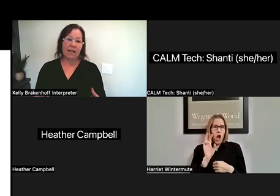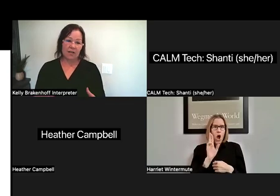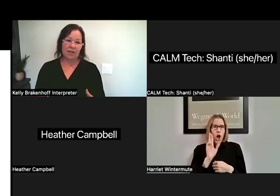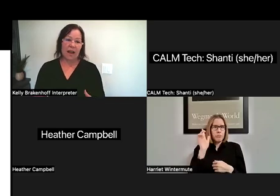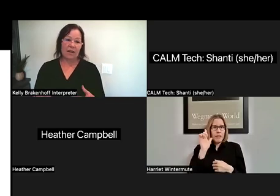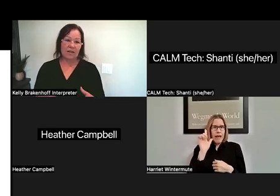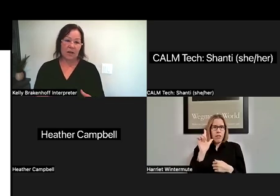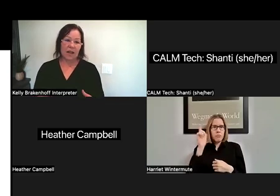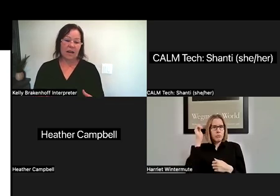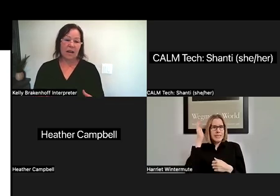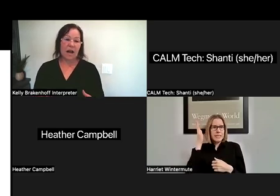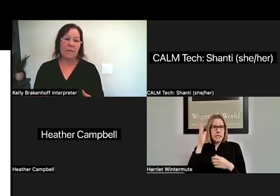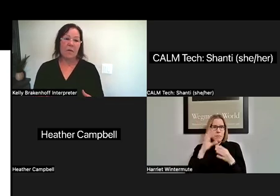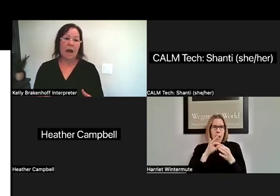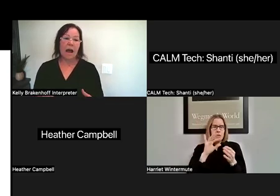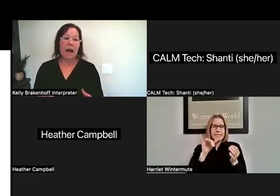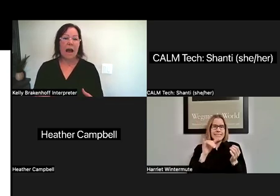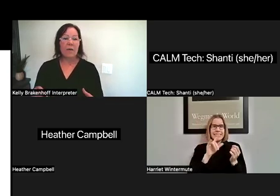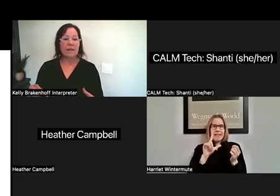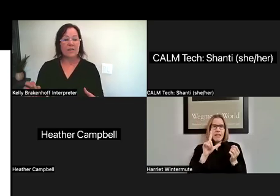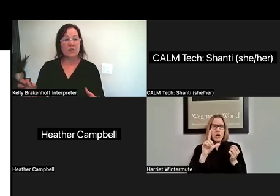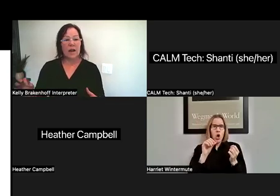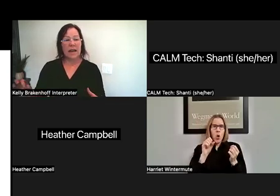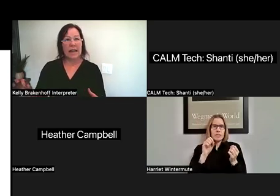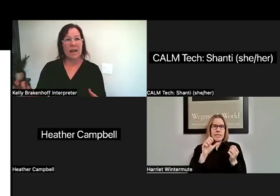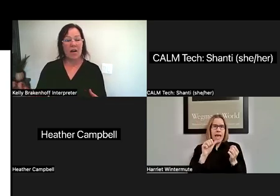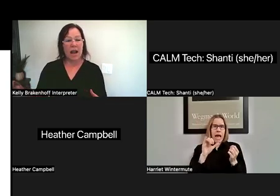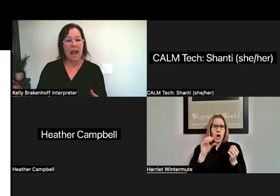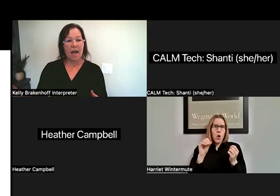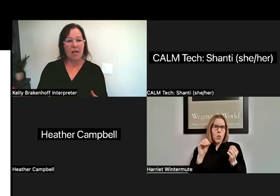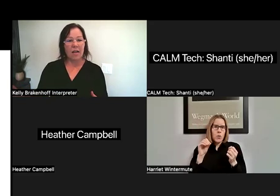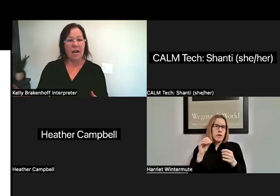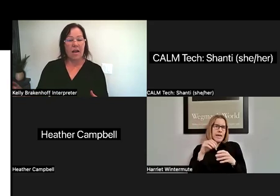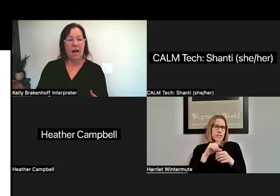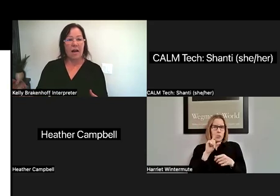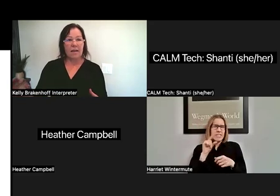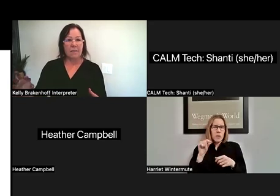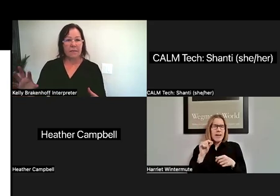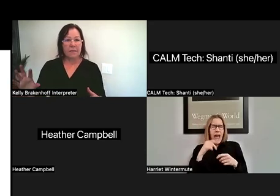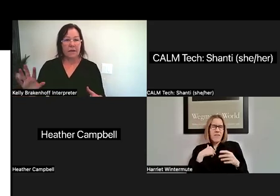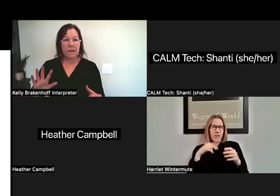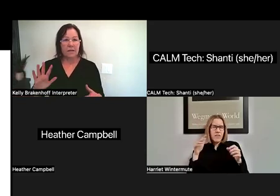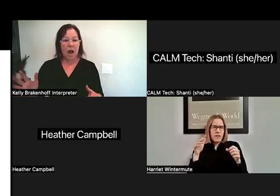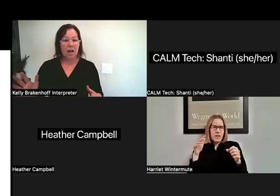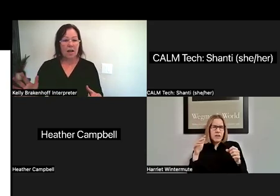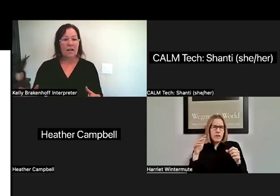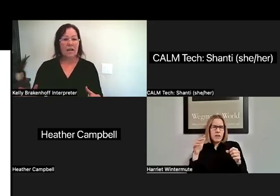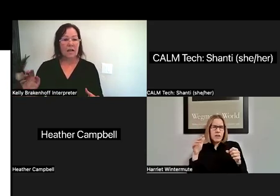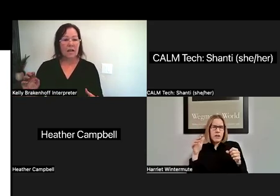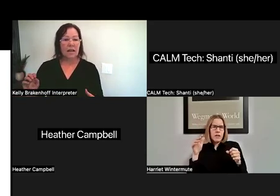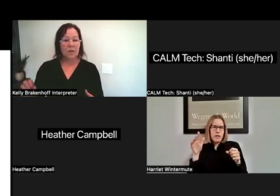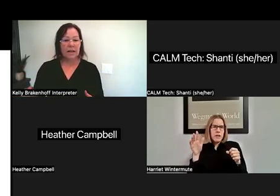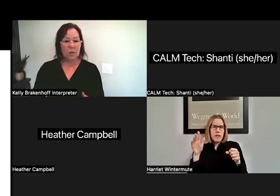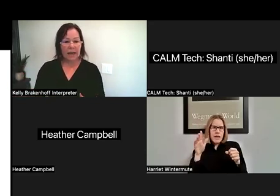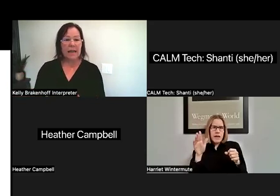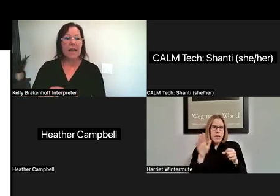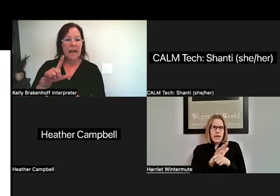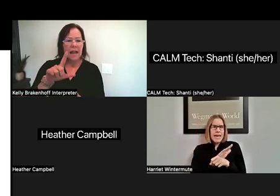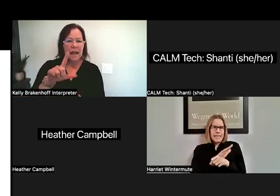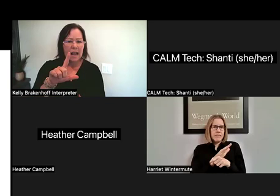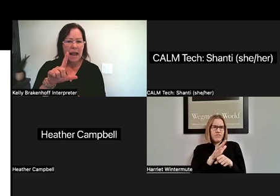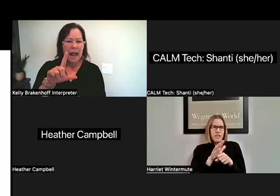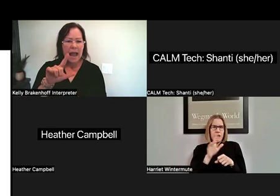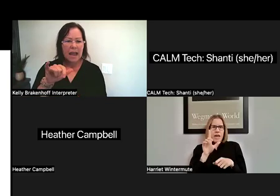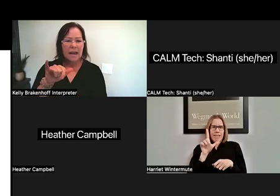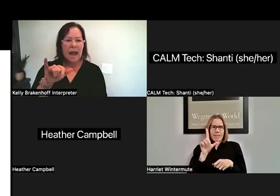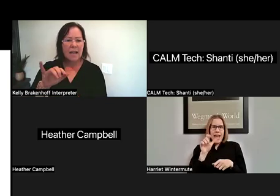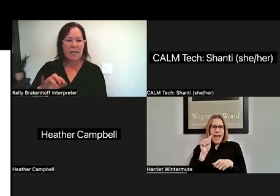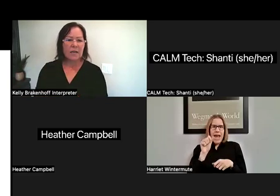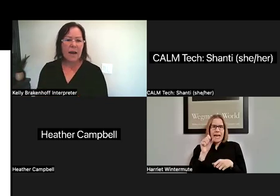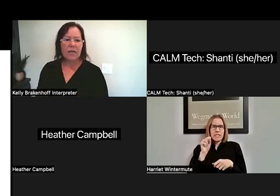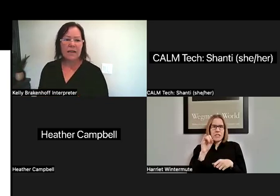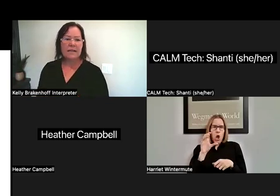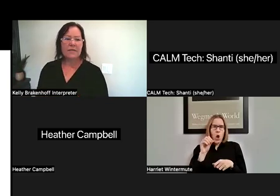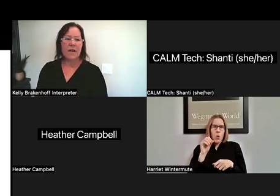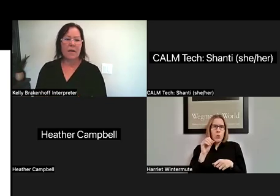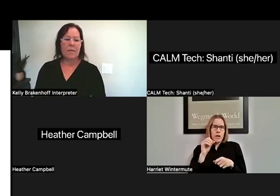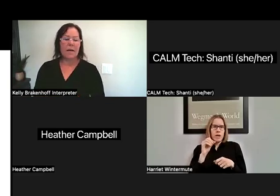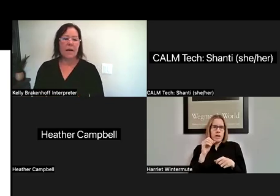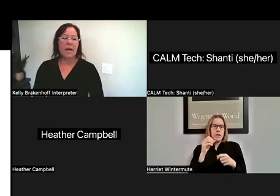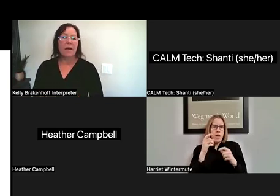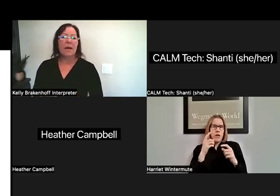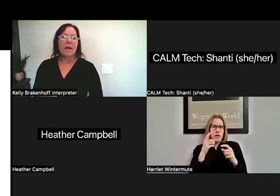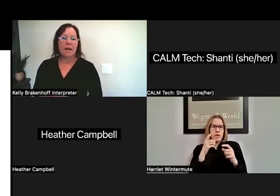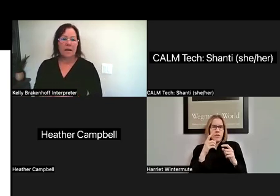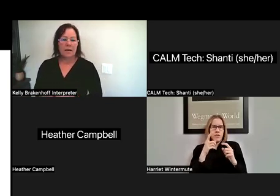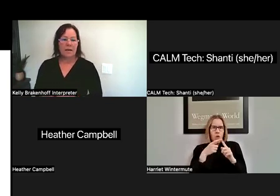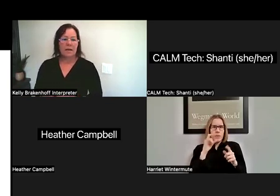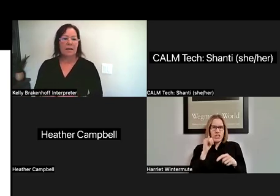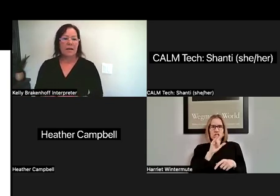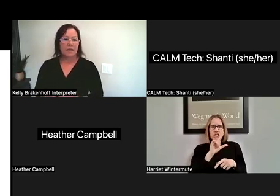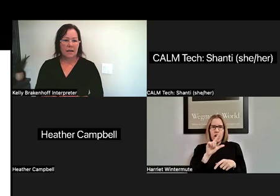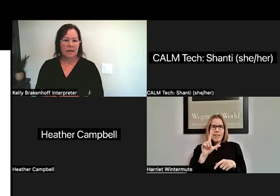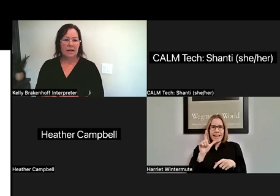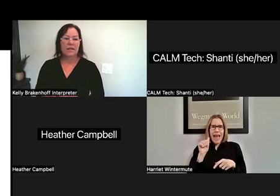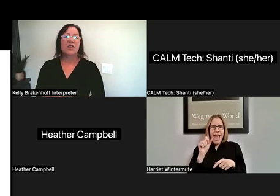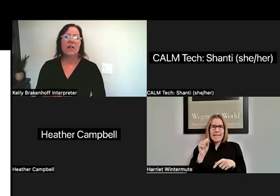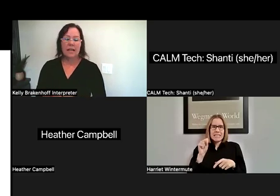learned how to do it. I went to an ERL talk in 2020. And I learned about this from Jill